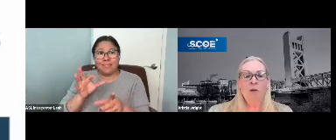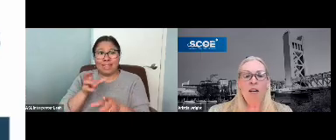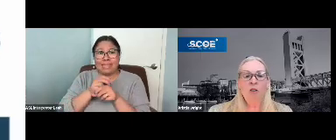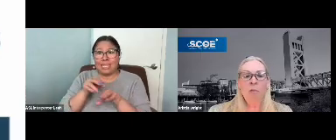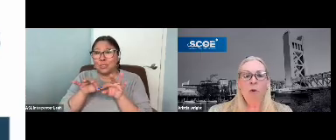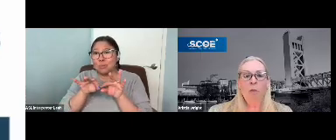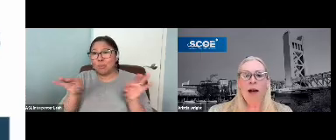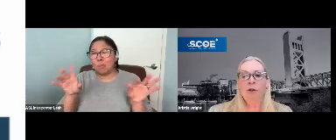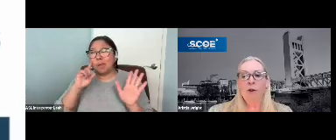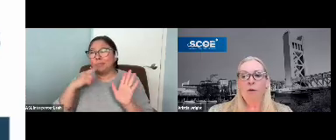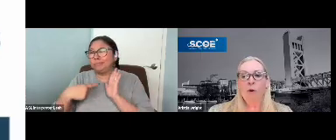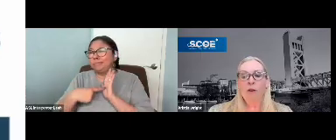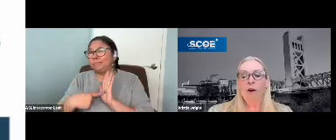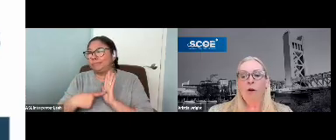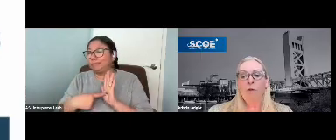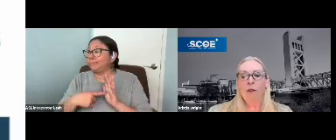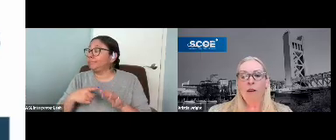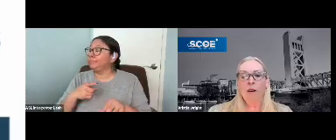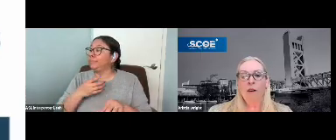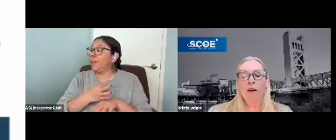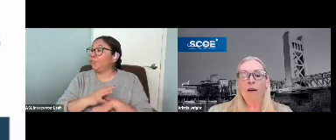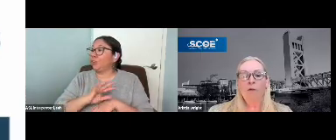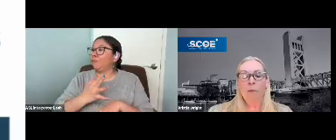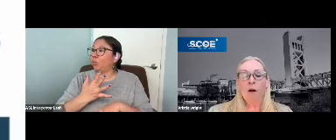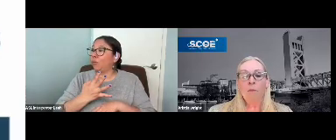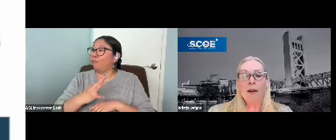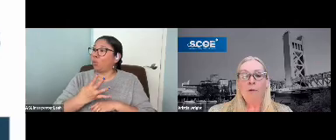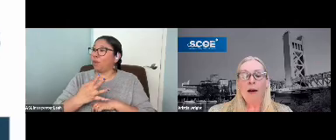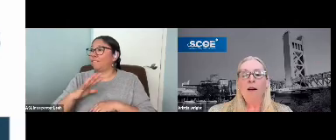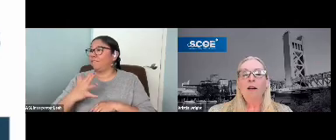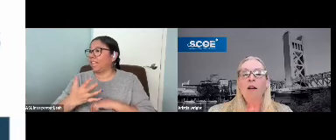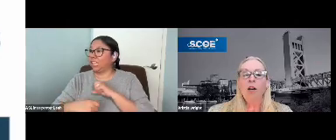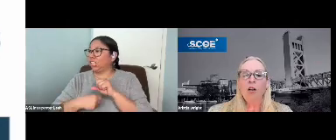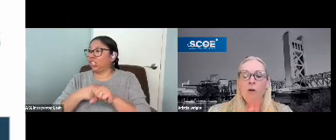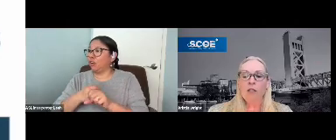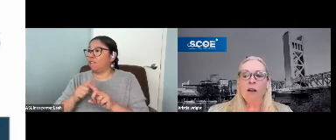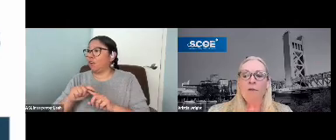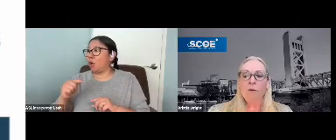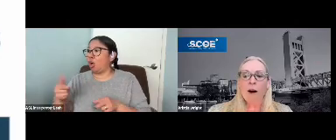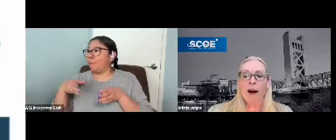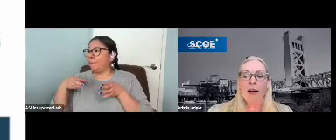say you get your diploma after your fourth year or fifth year from the ALT pathway, you still have a